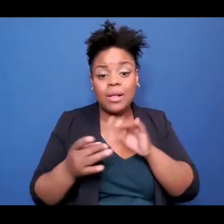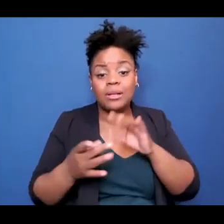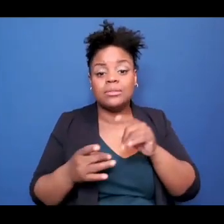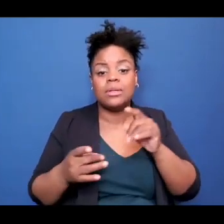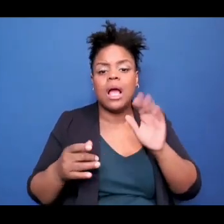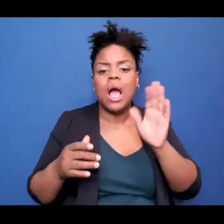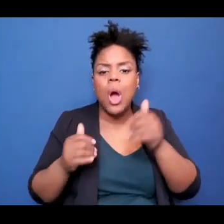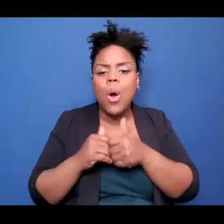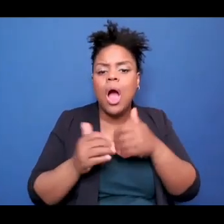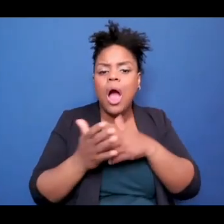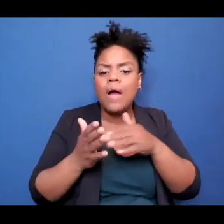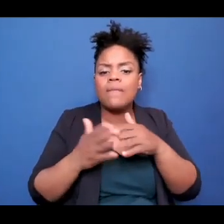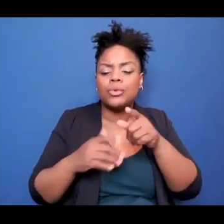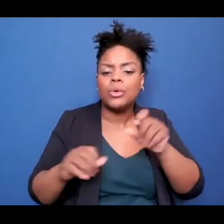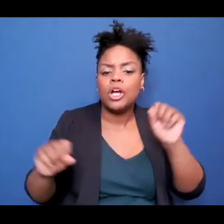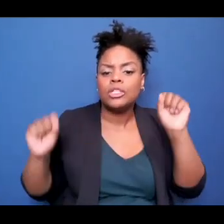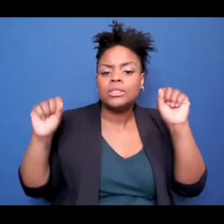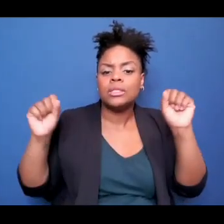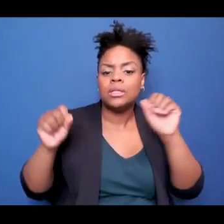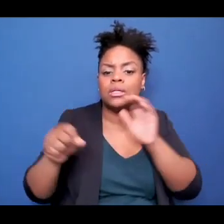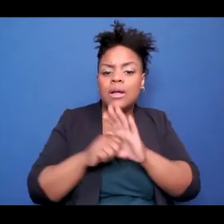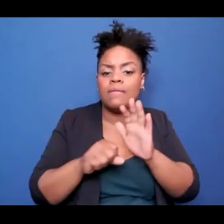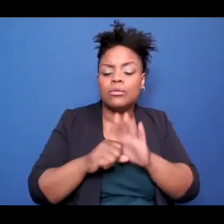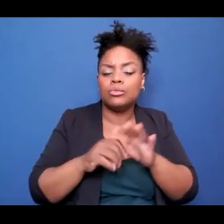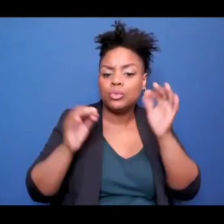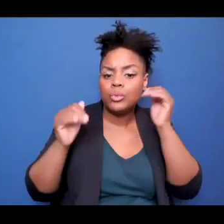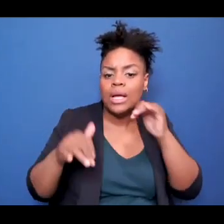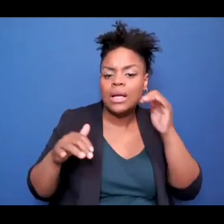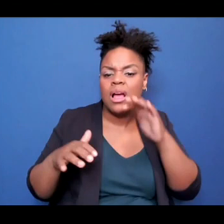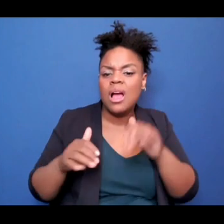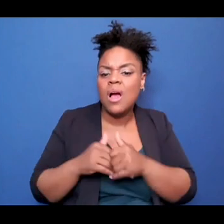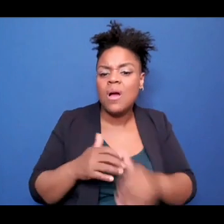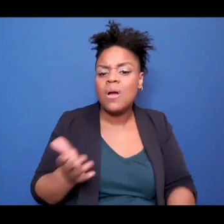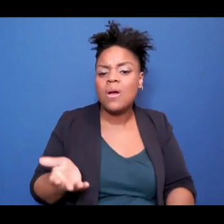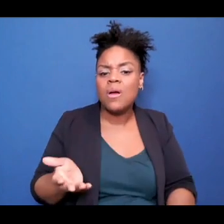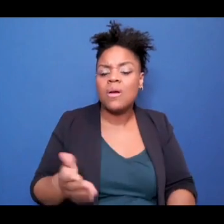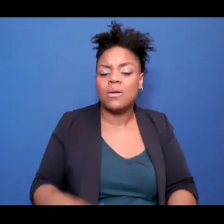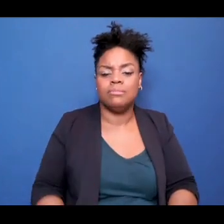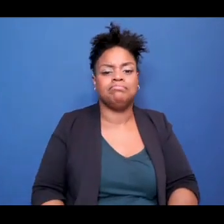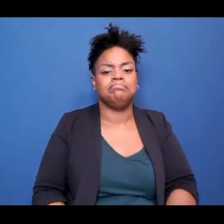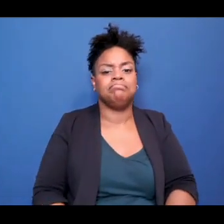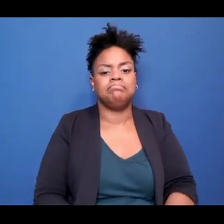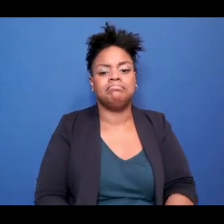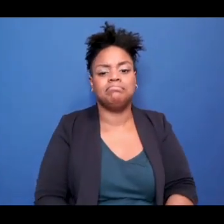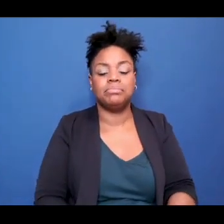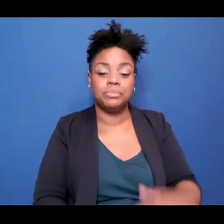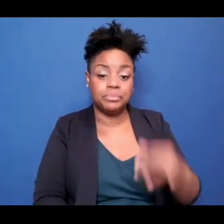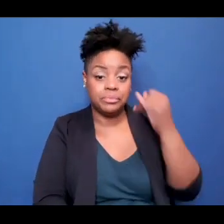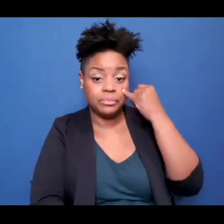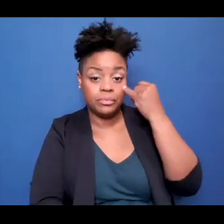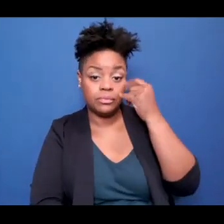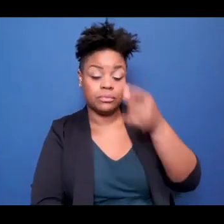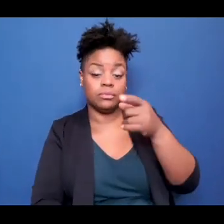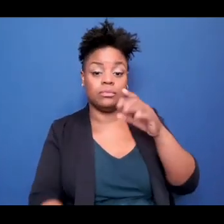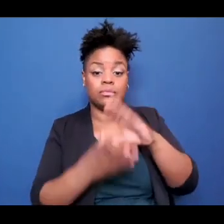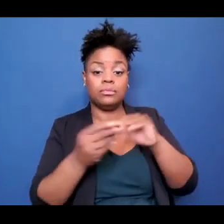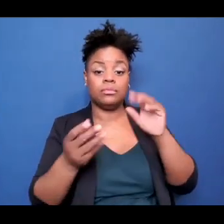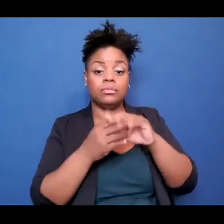WEEK THAT THEY EXERCISE ENOUGH TO SWEAT, AND THIS WAS DICHOTOMIZED INTO SOME VERSUS NONE. BUT WHAT IF THE VARIABLE WAS